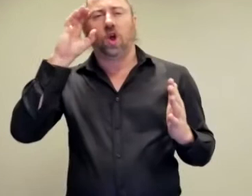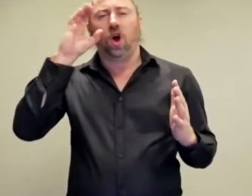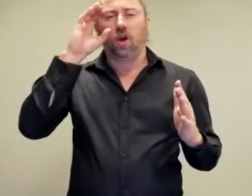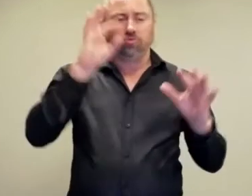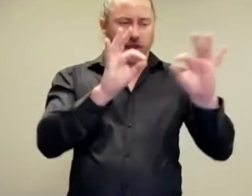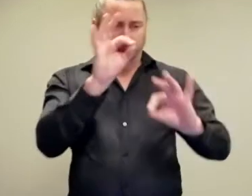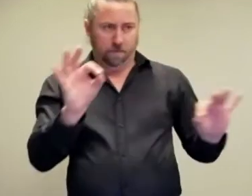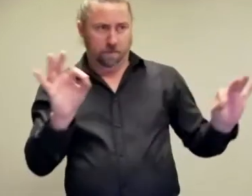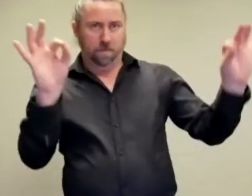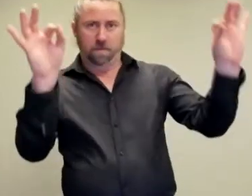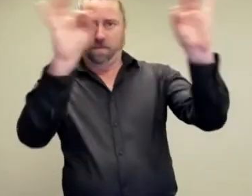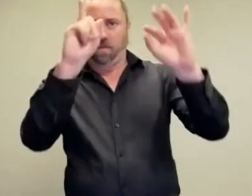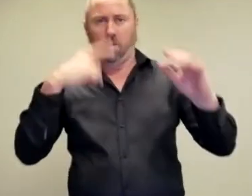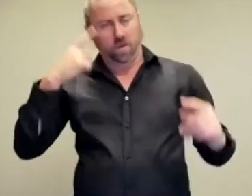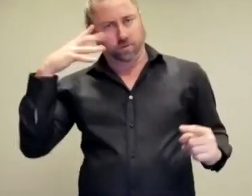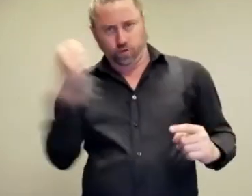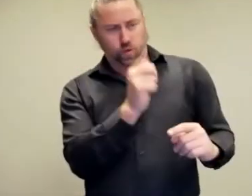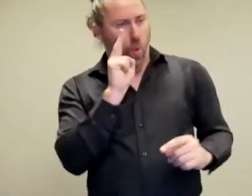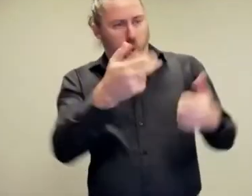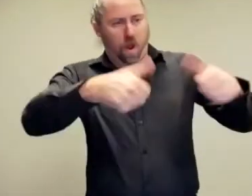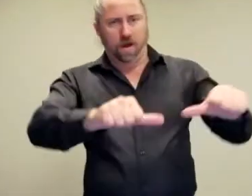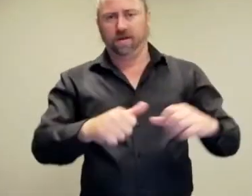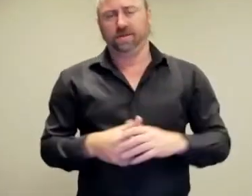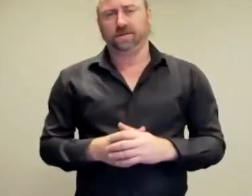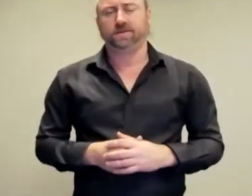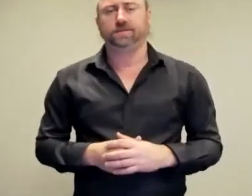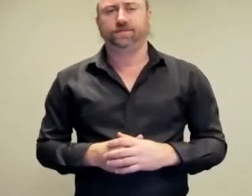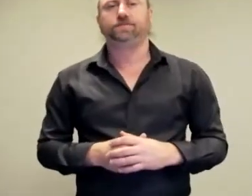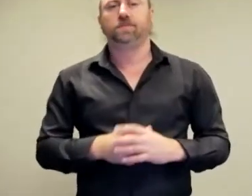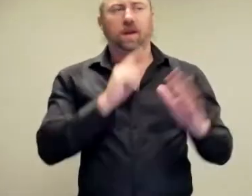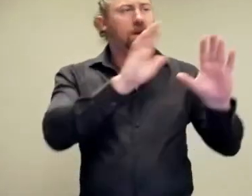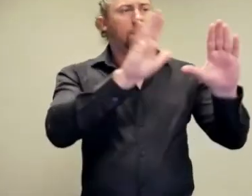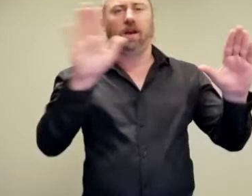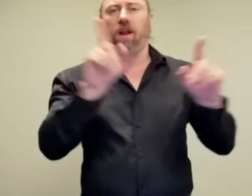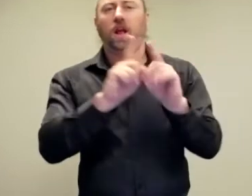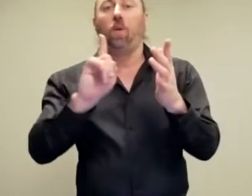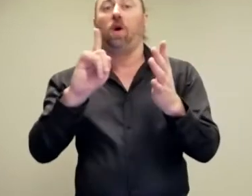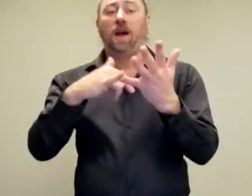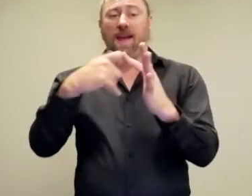expectations. As a collection, they resemble skins, eyes and breasts